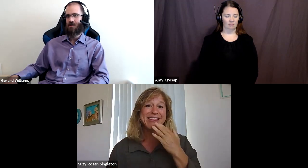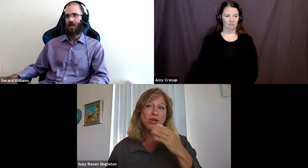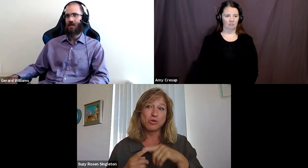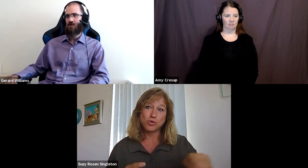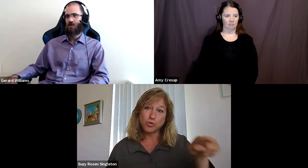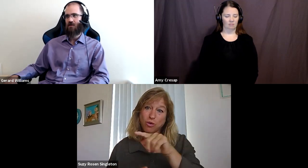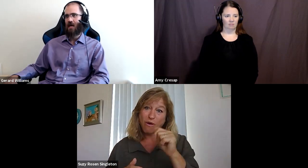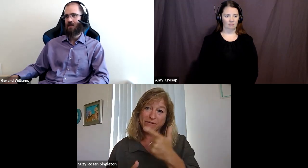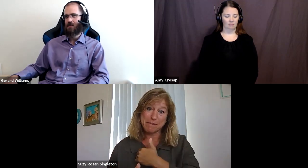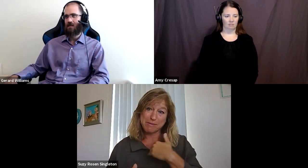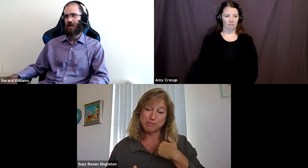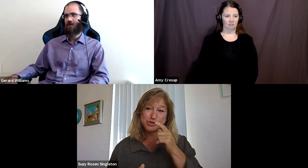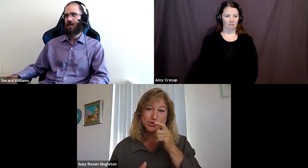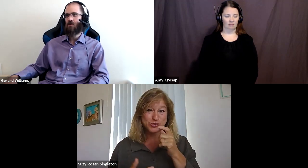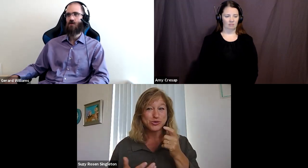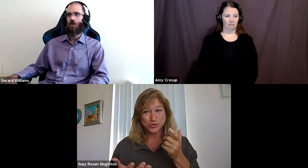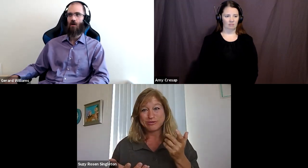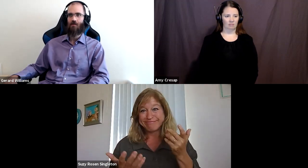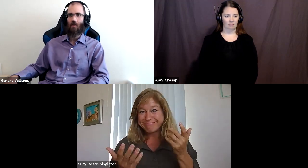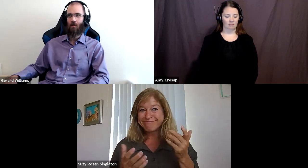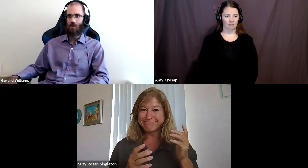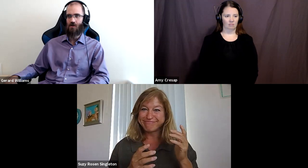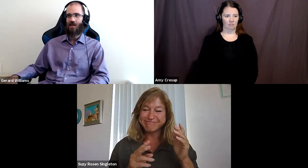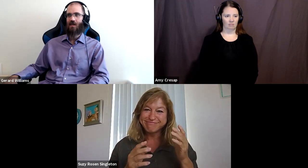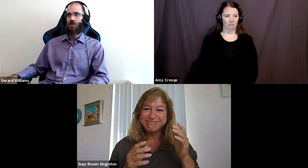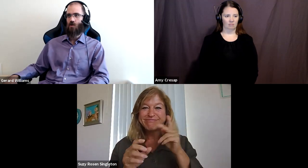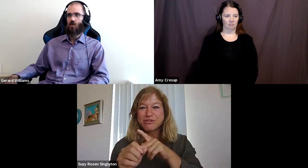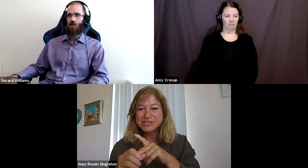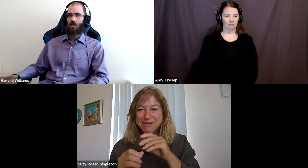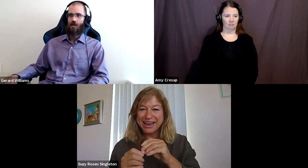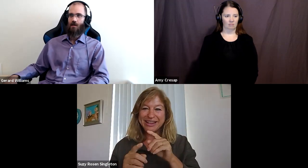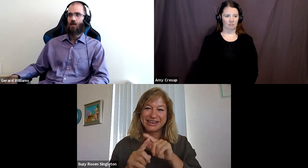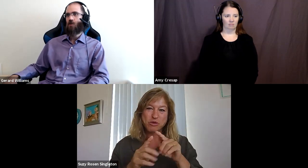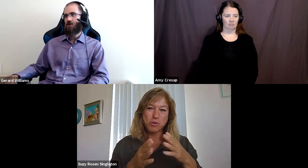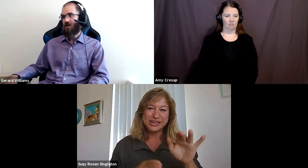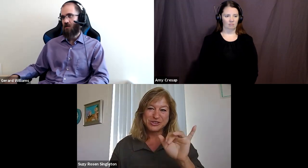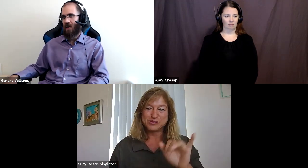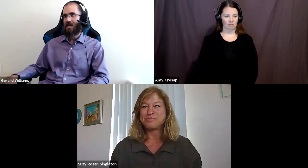so thank you so much for that, Lise. Thank you to all of your members who participate